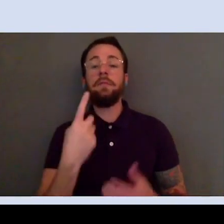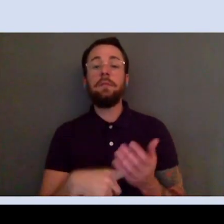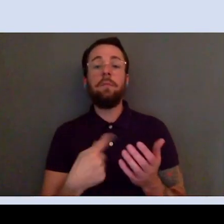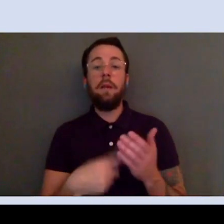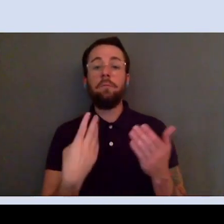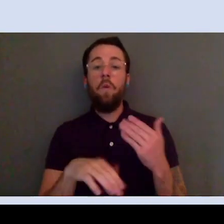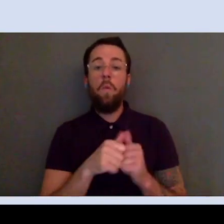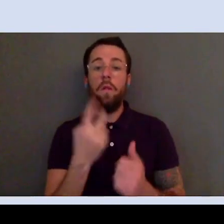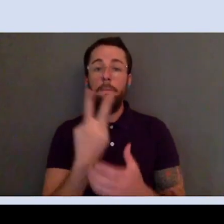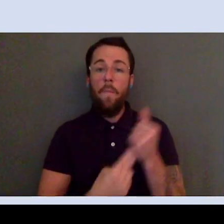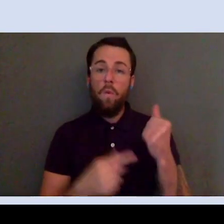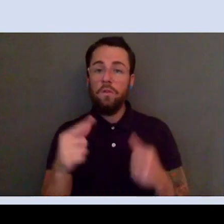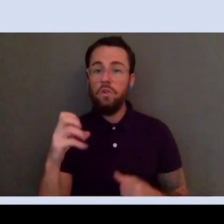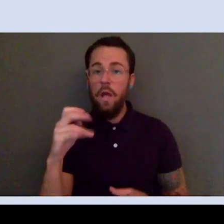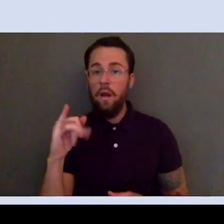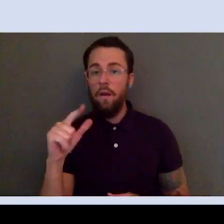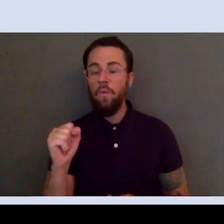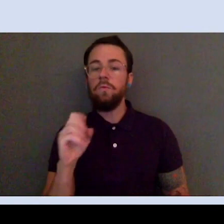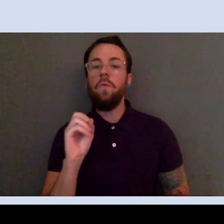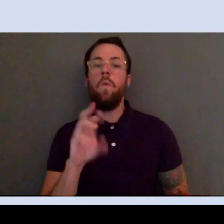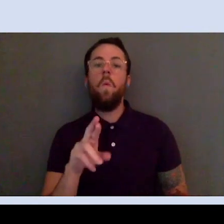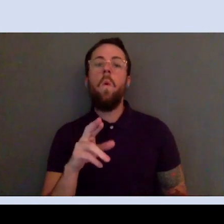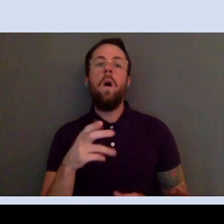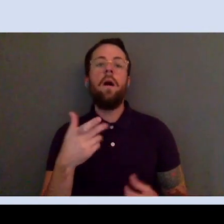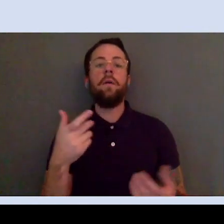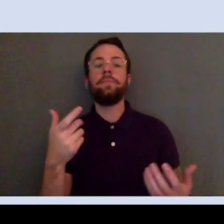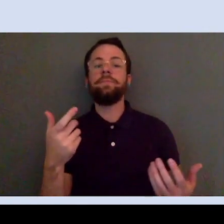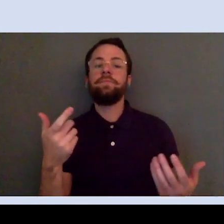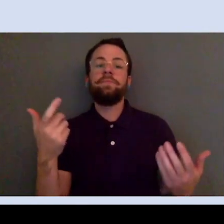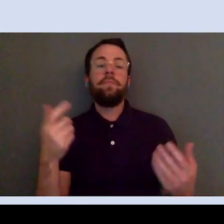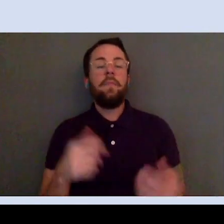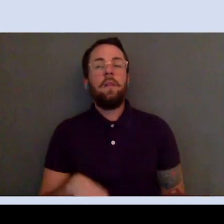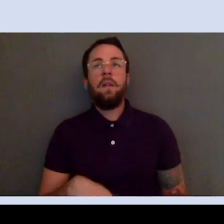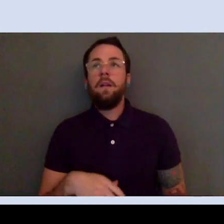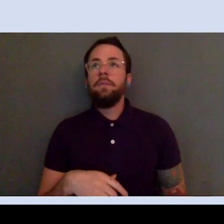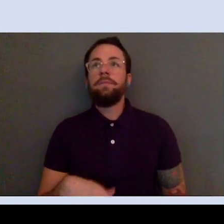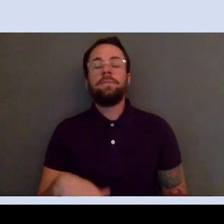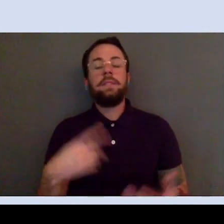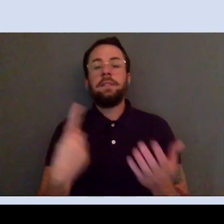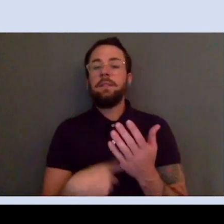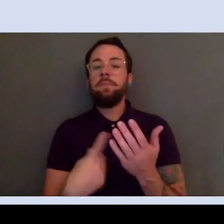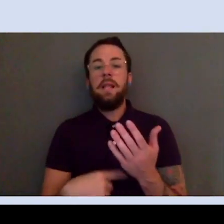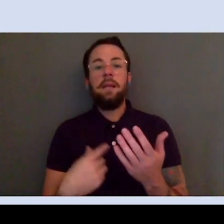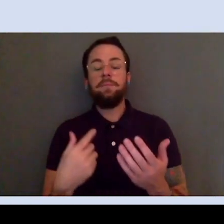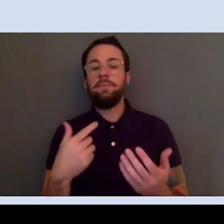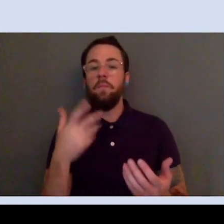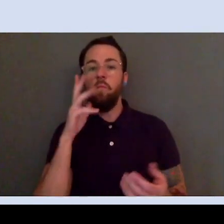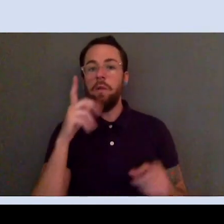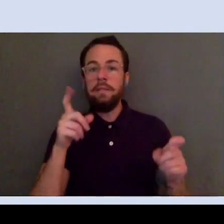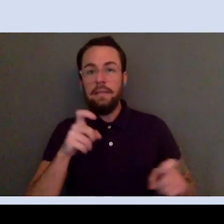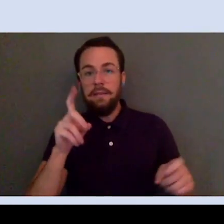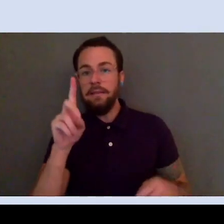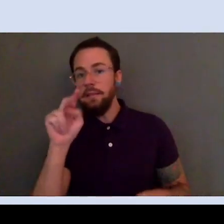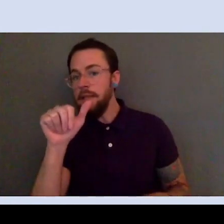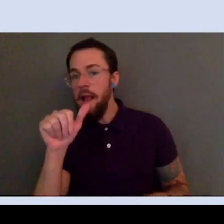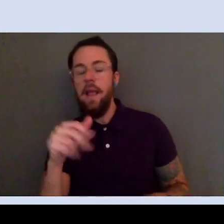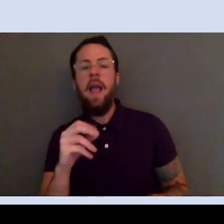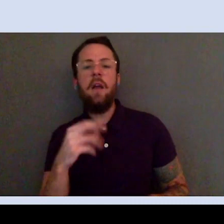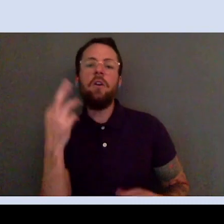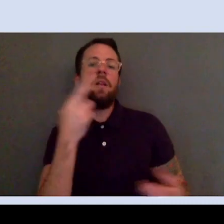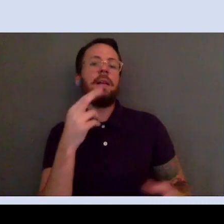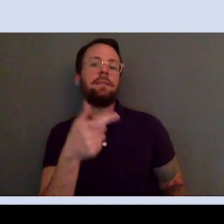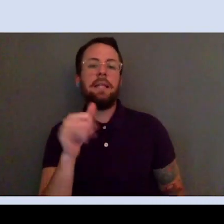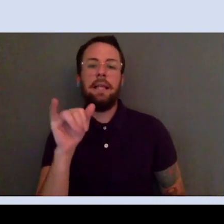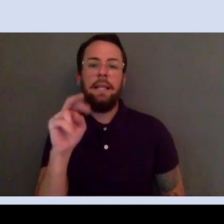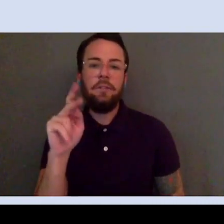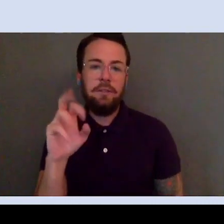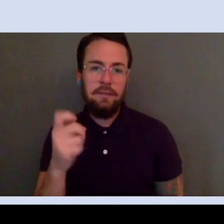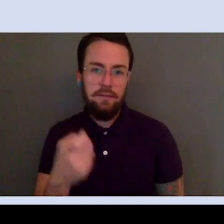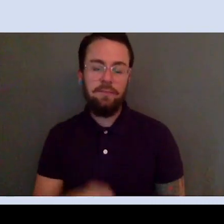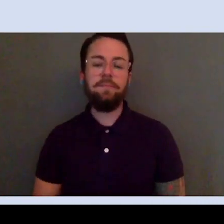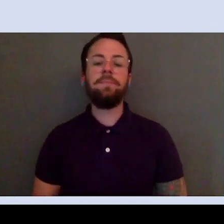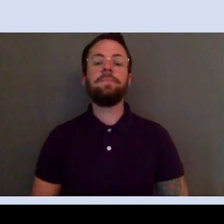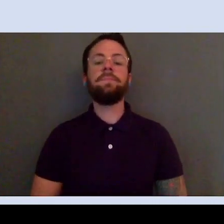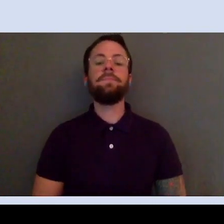Inter sex people may be born with both sets of genitals or sometimes the doctor is not